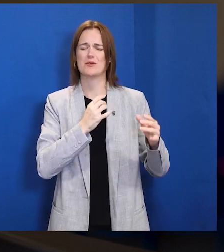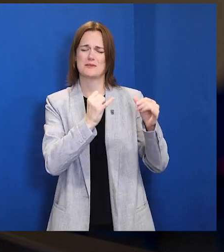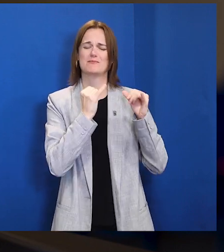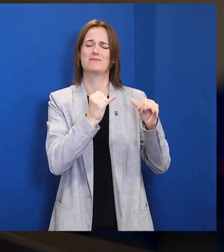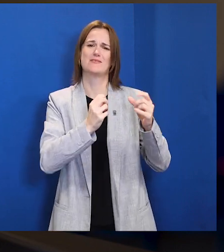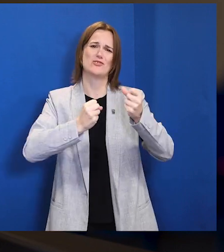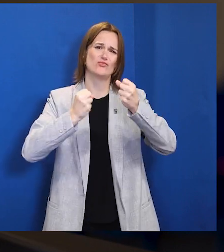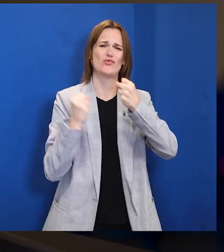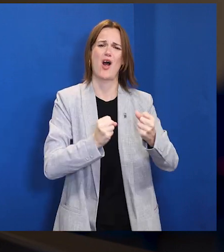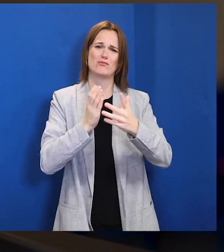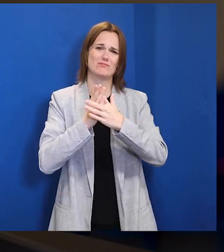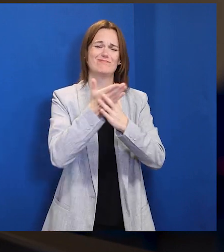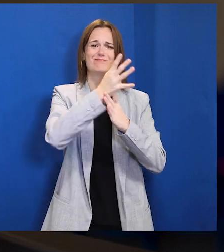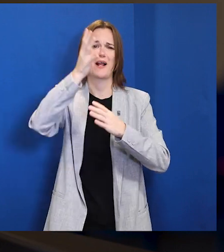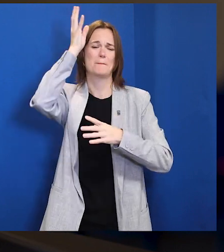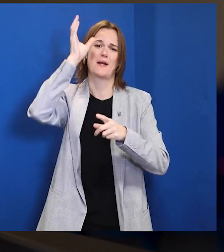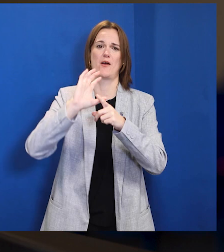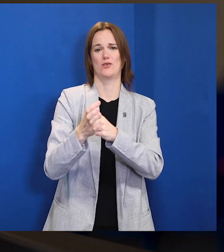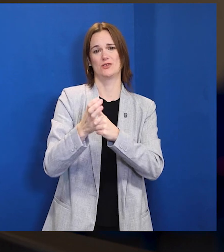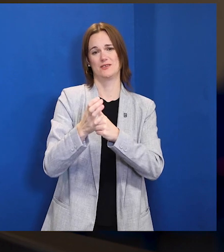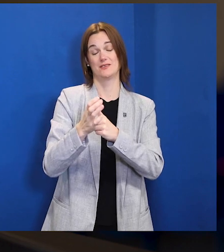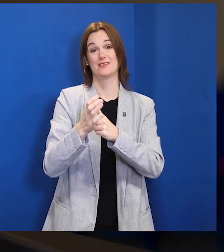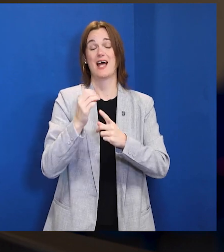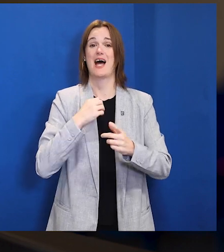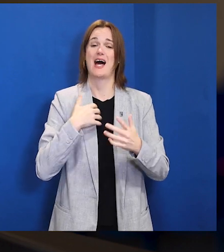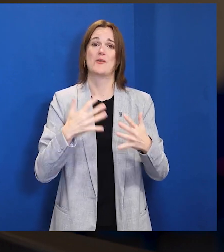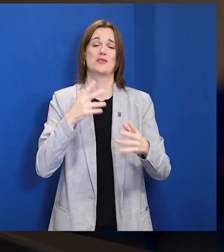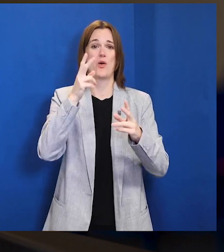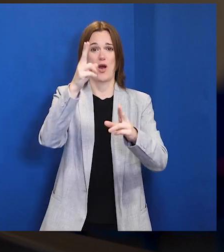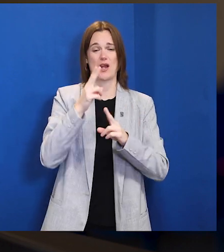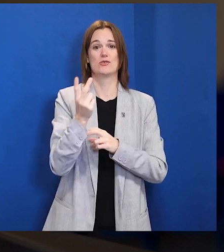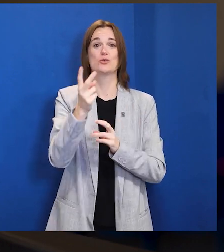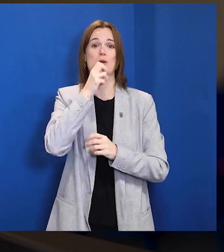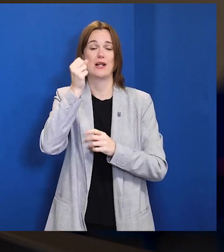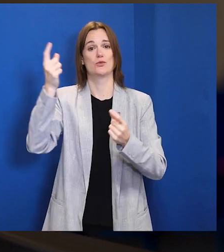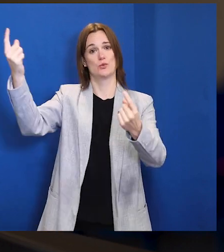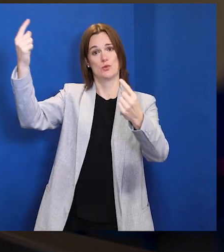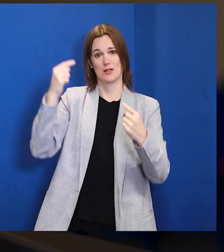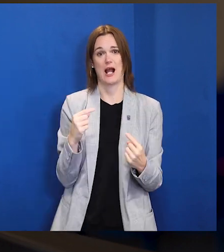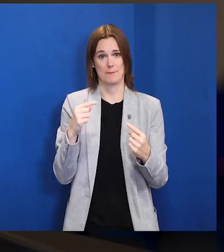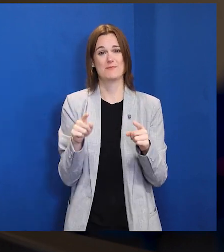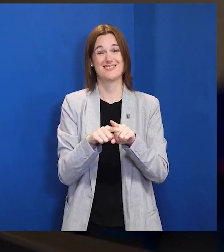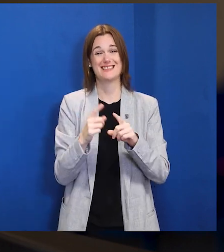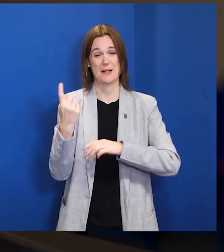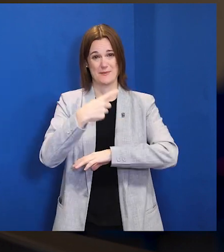to belong to a strong, resilient Mi'kmaq culture. I was also honoured to have two elders from my community